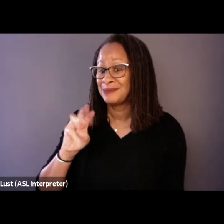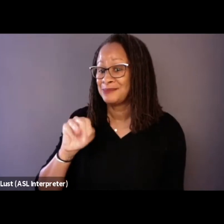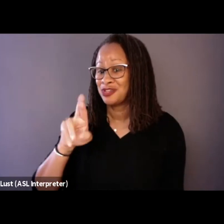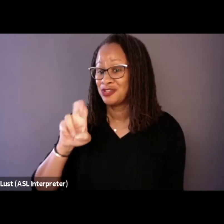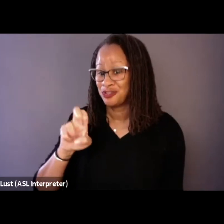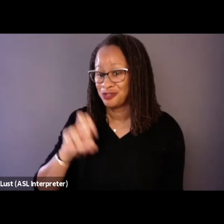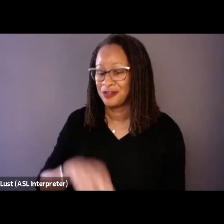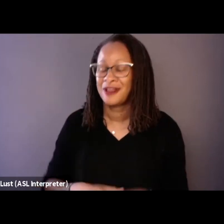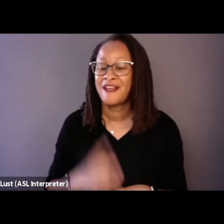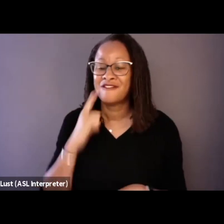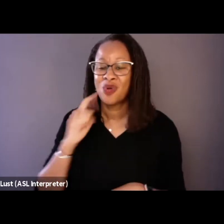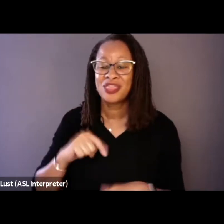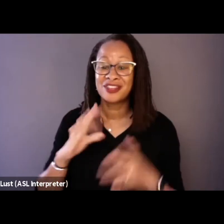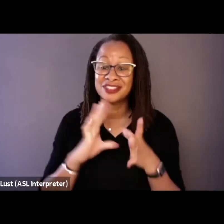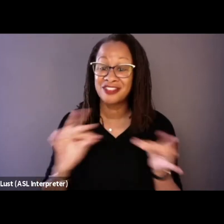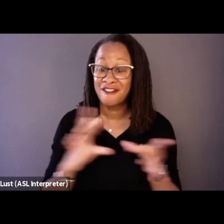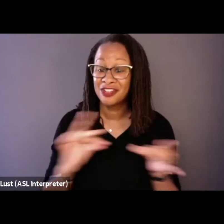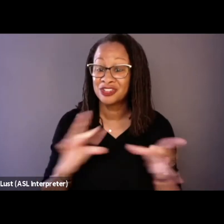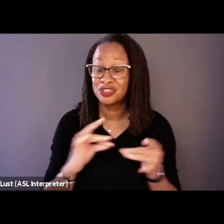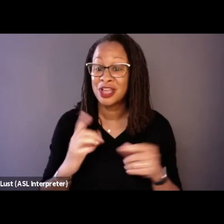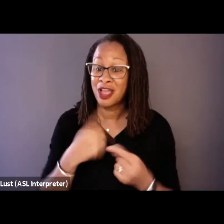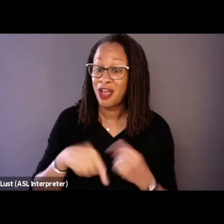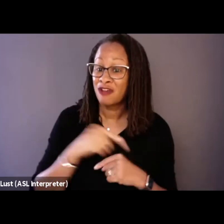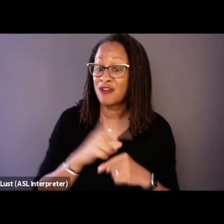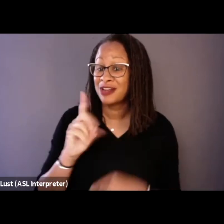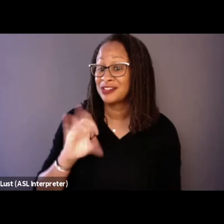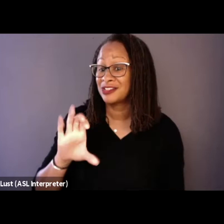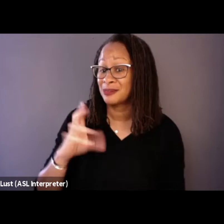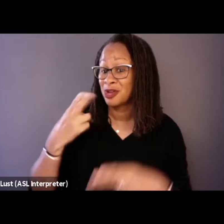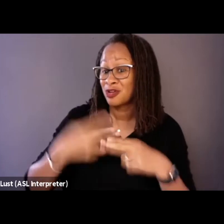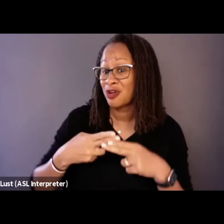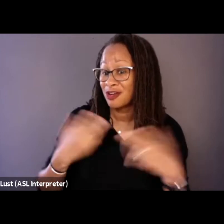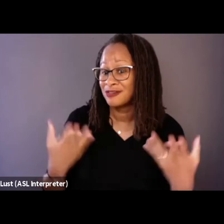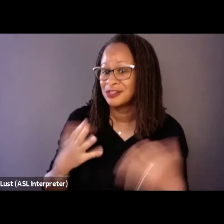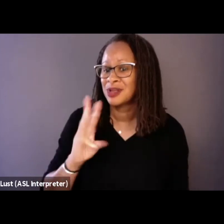for this conversation around the documentary "Wojnarowicz."